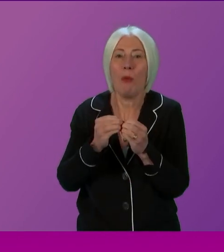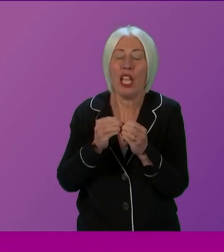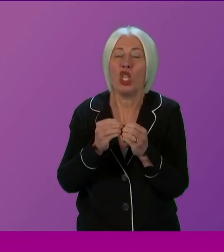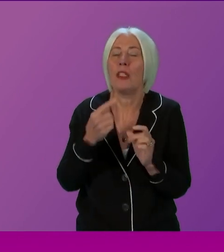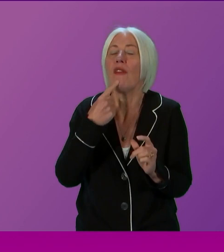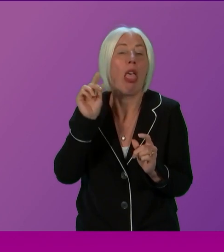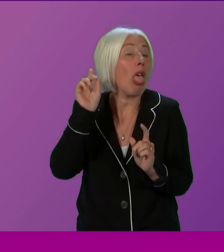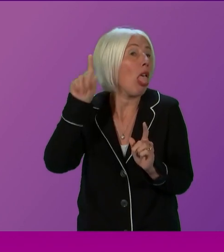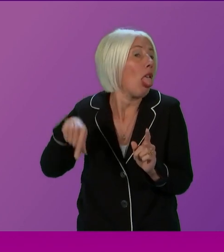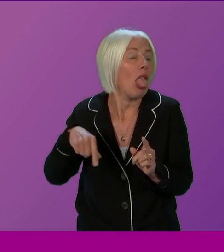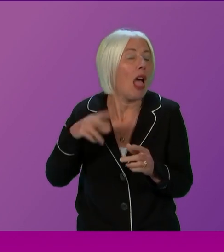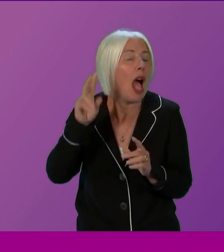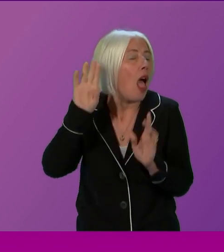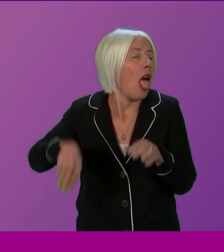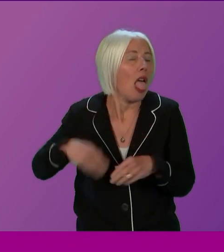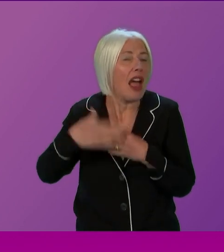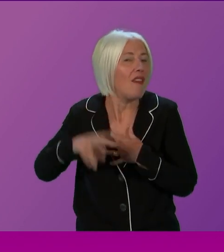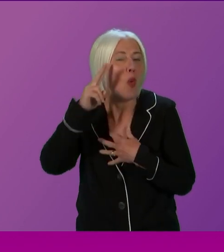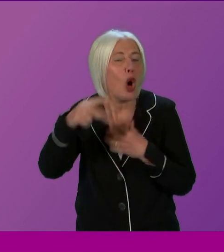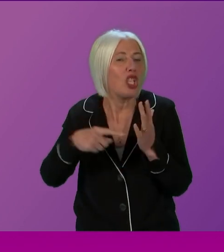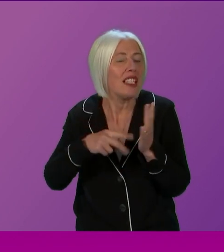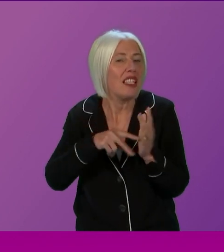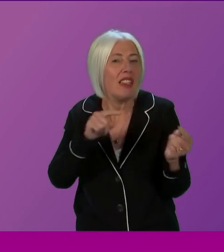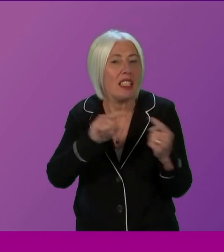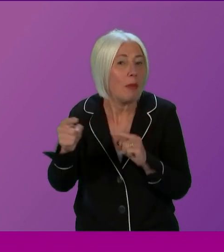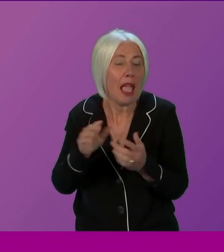she pretends that she did not watch the debate—those comments did not occur. This